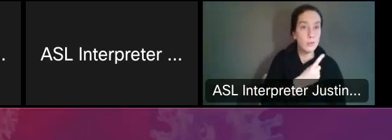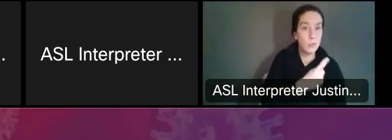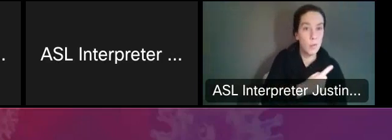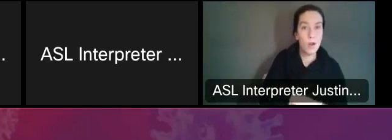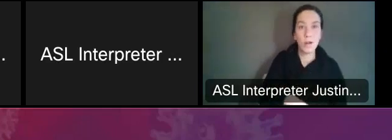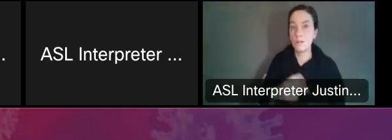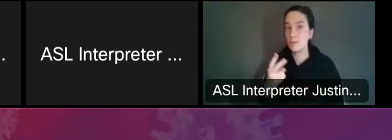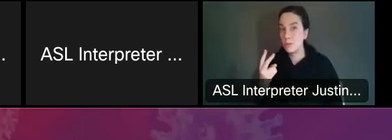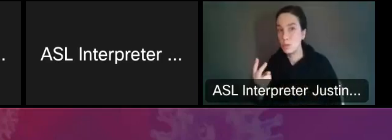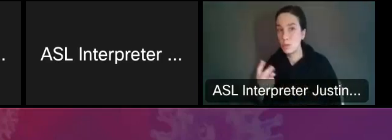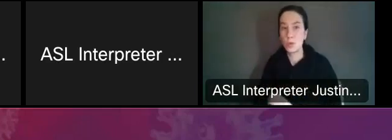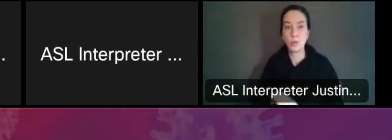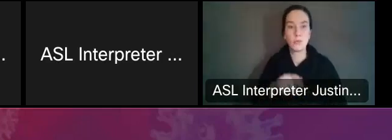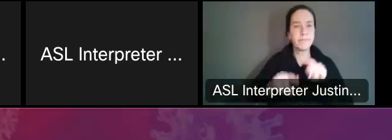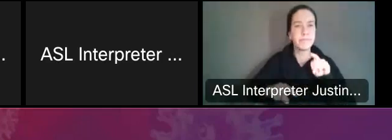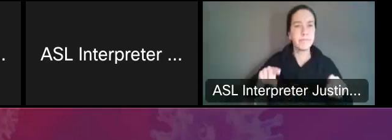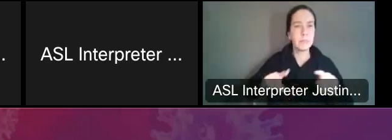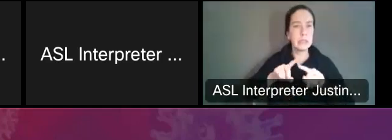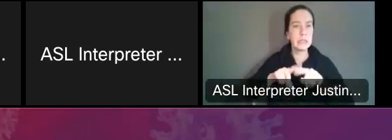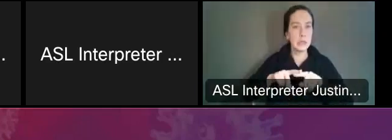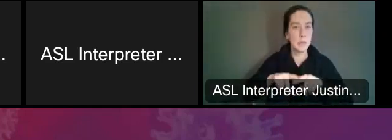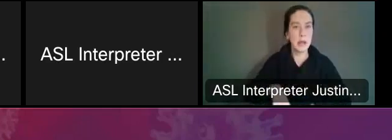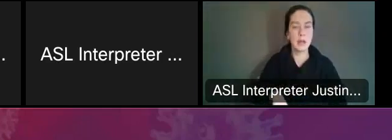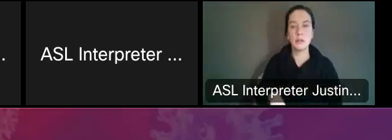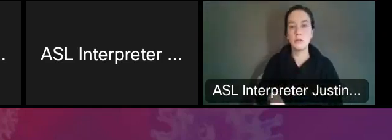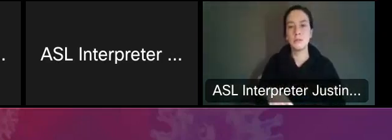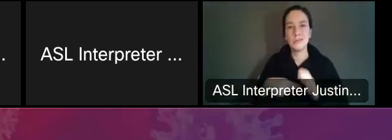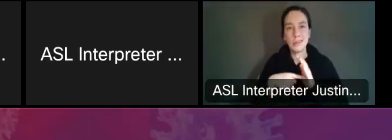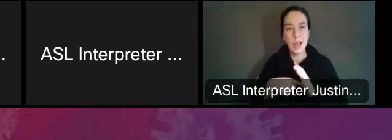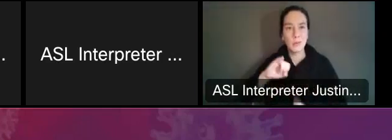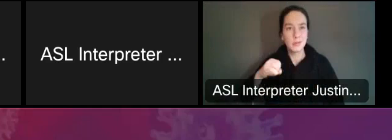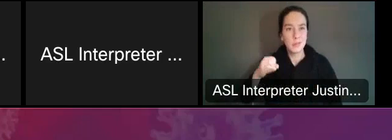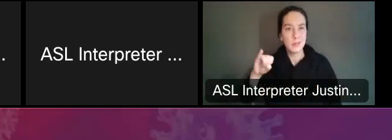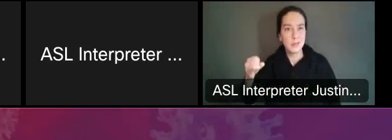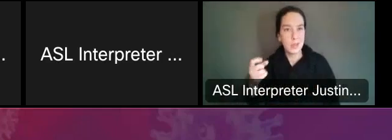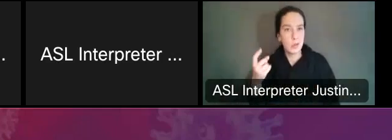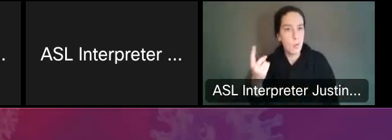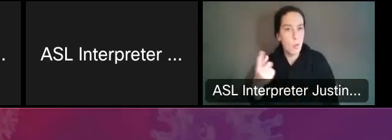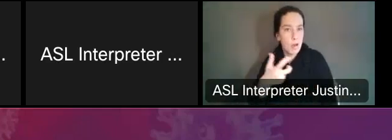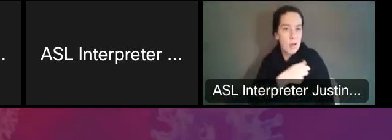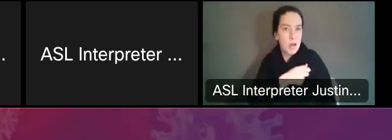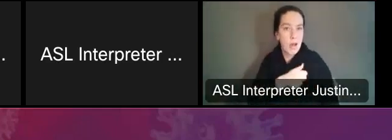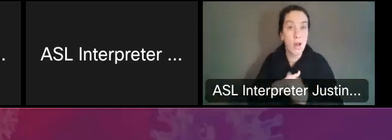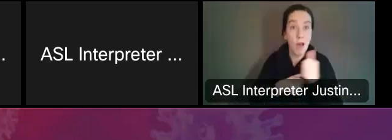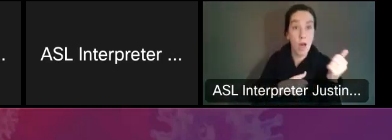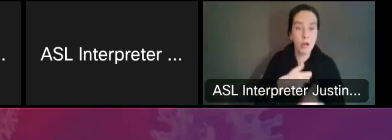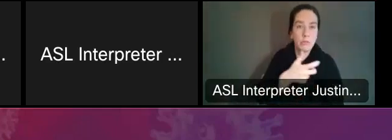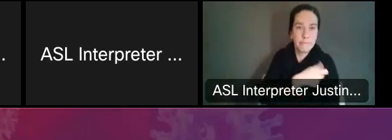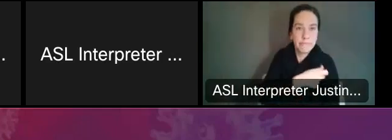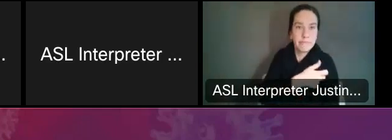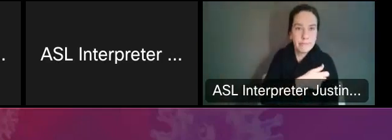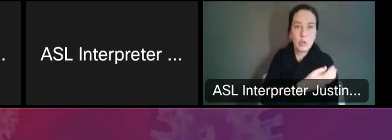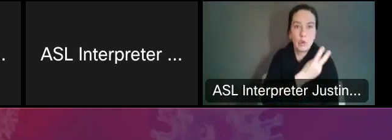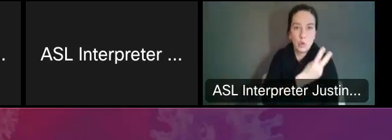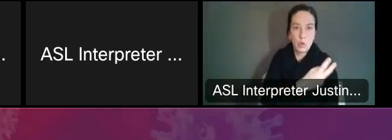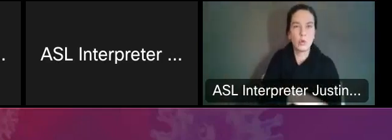Or 1, dose of Johnson and Johnson vaccine, they still have some protection even once they're protection starts to decrease.